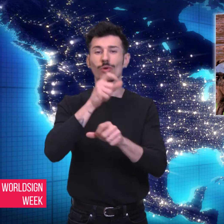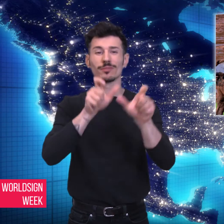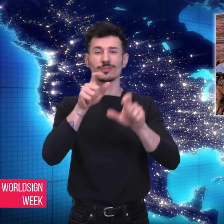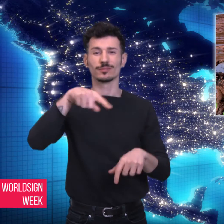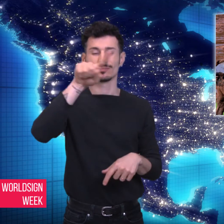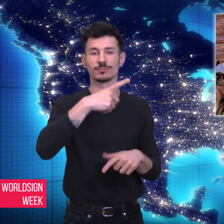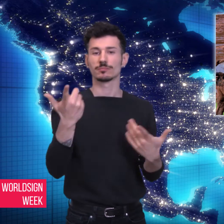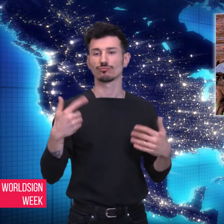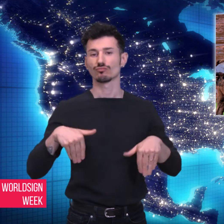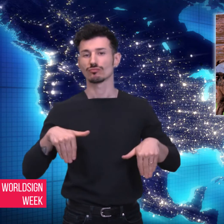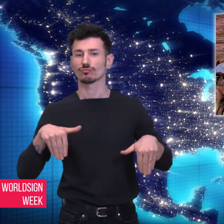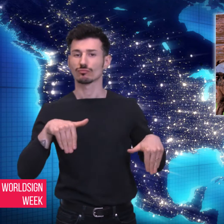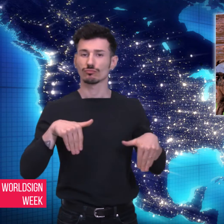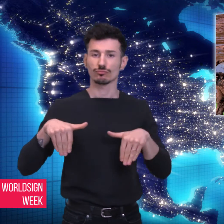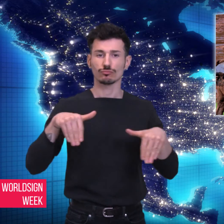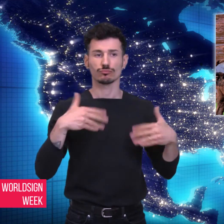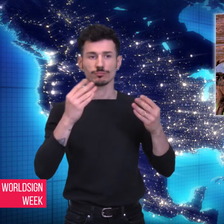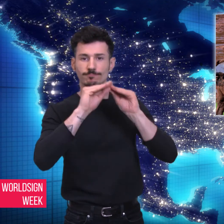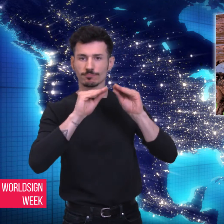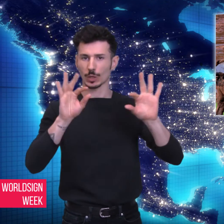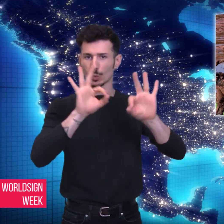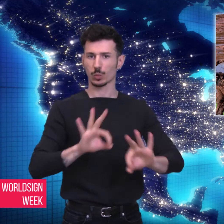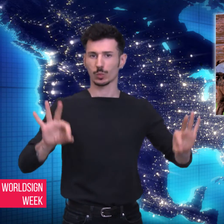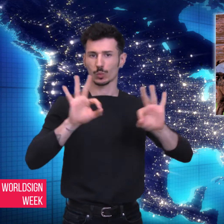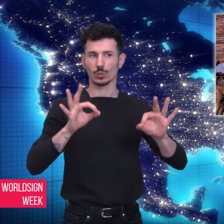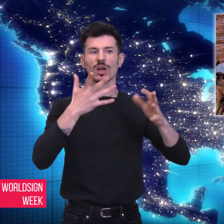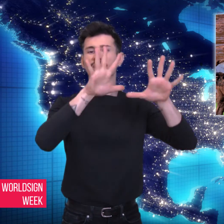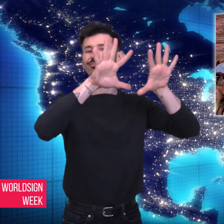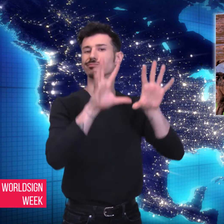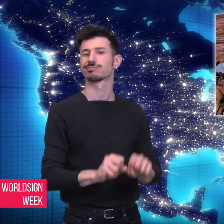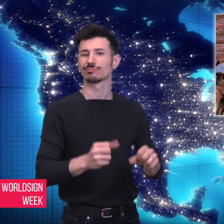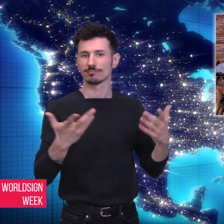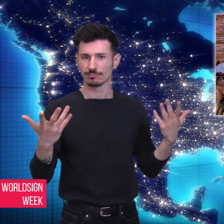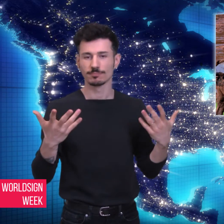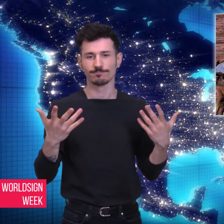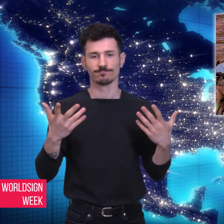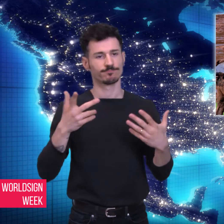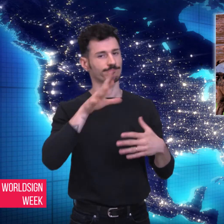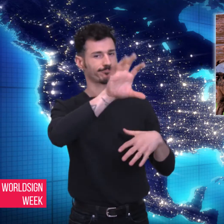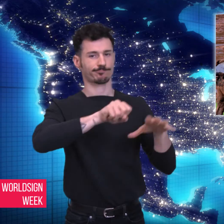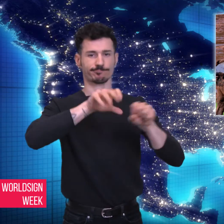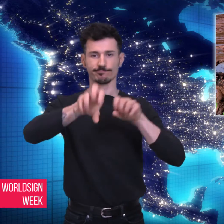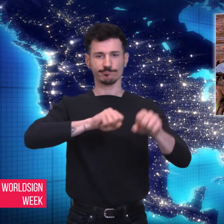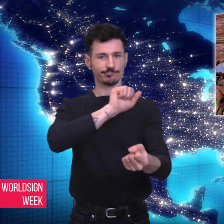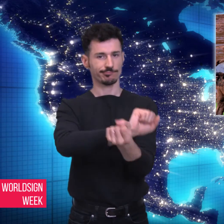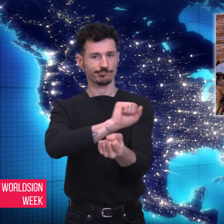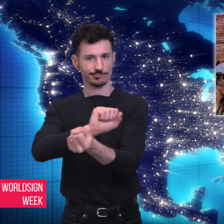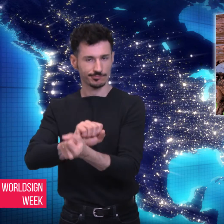safety risks at the dam. There are now international crews